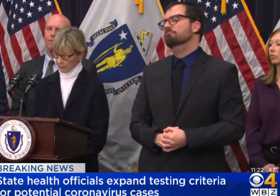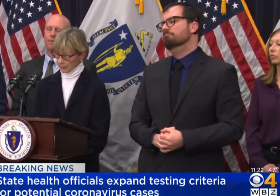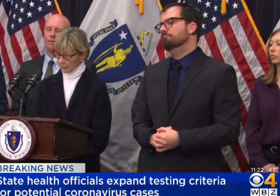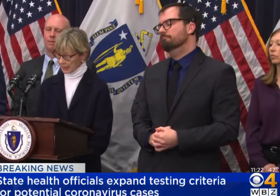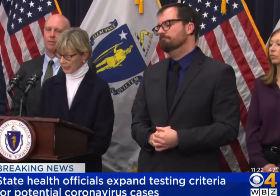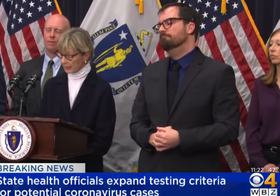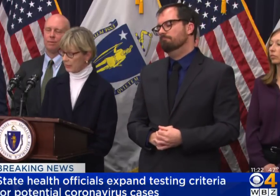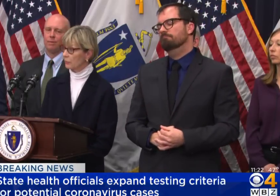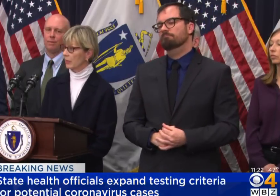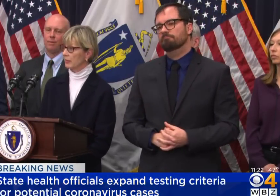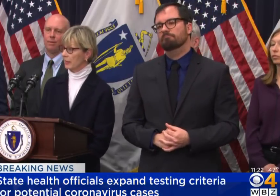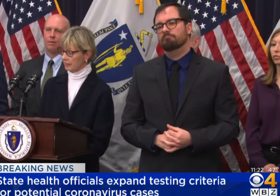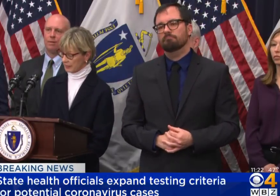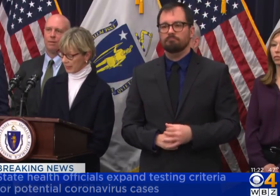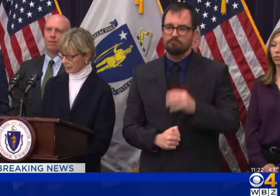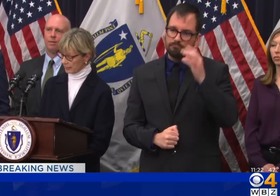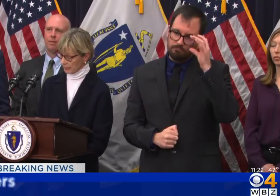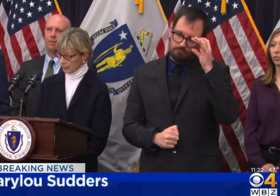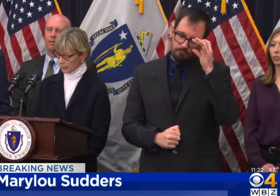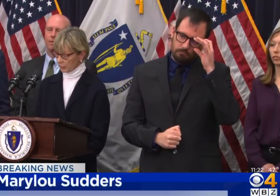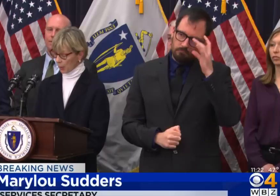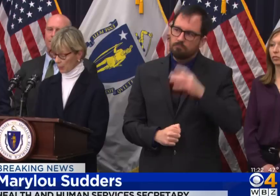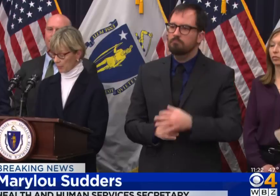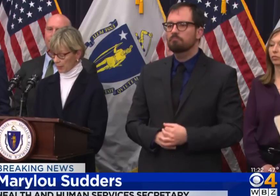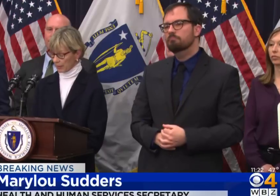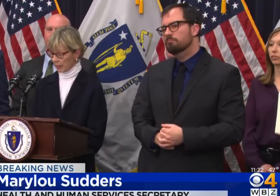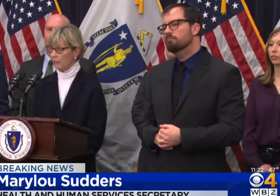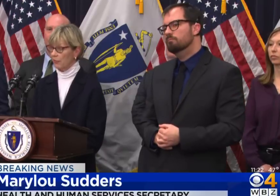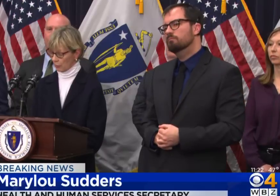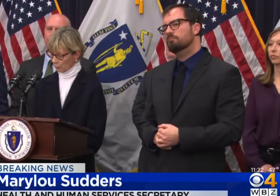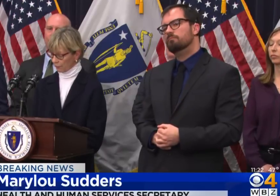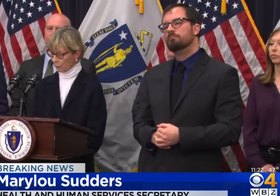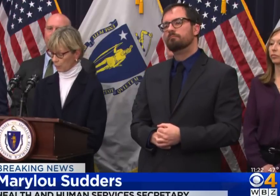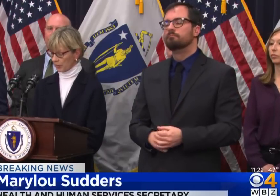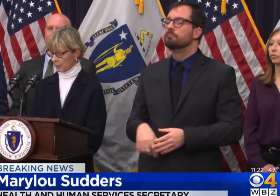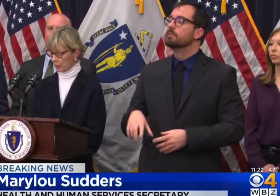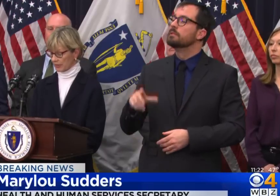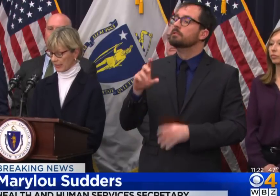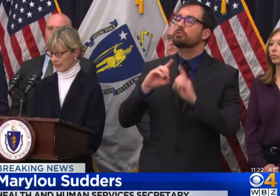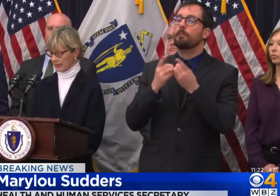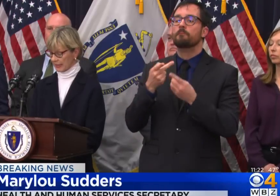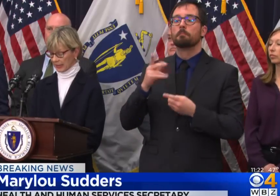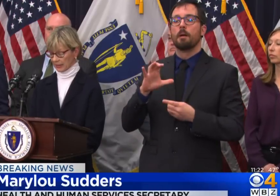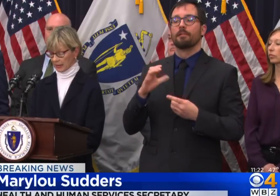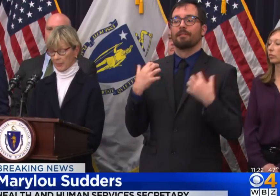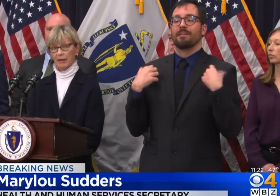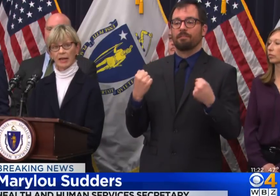EXPAND OUR TESTING CAPACITY SO THAT WE CAN TEST MORE RESIDENTS ACROSS THE COMMONWEALTH.